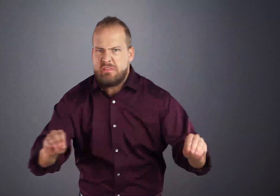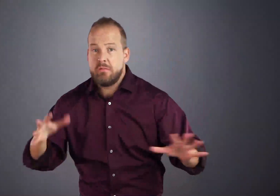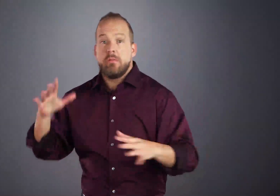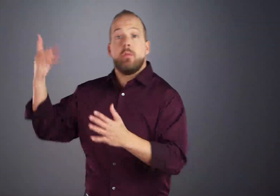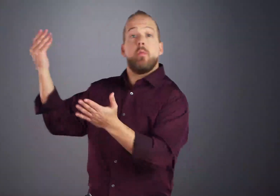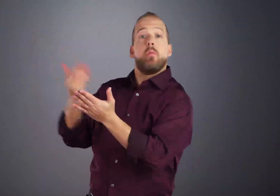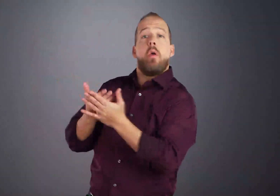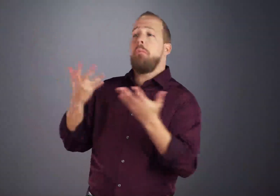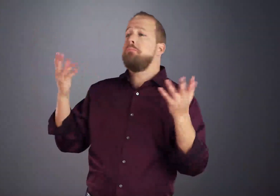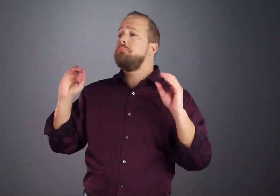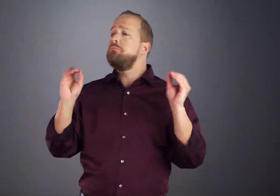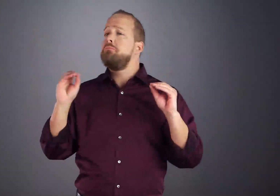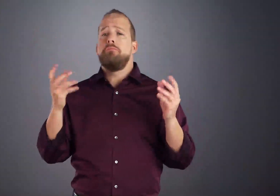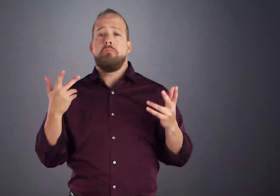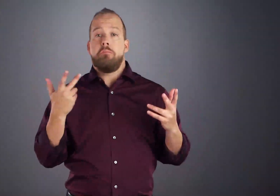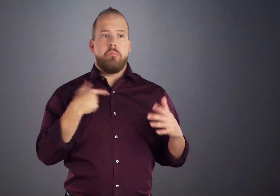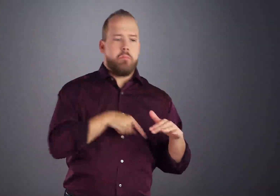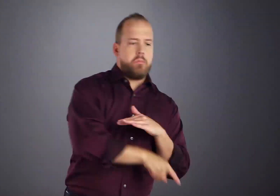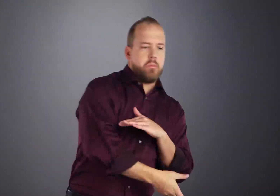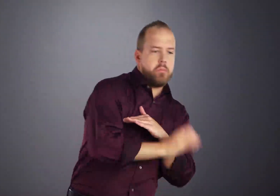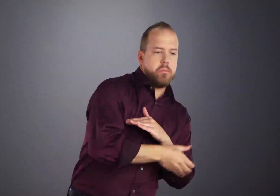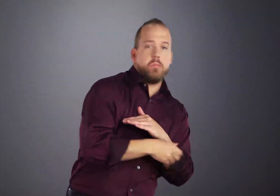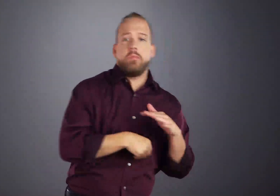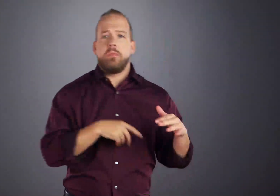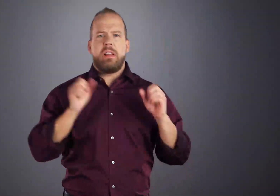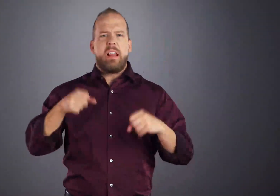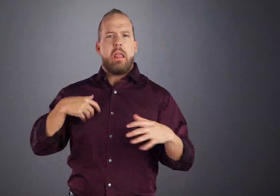I would need it before daylight.